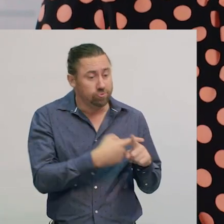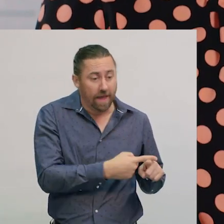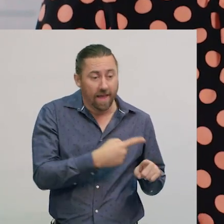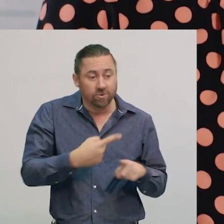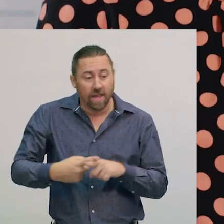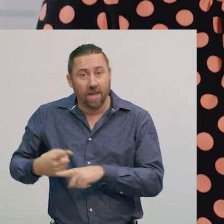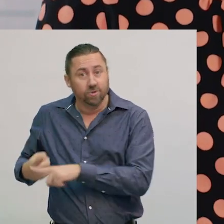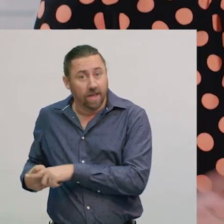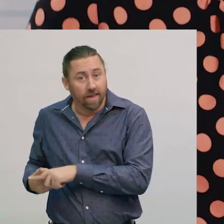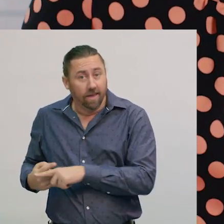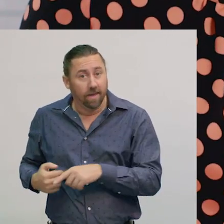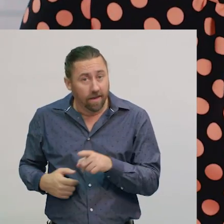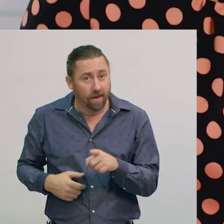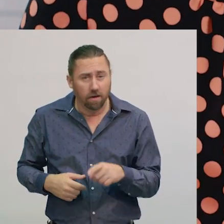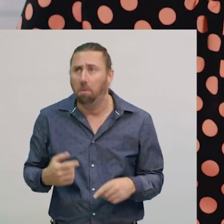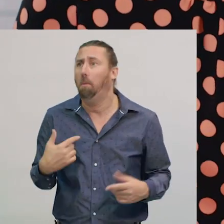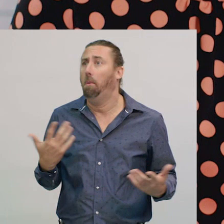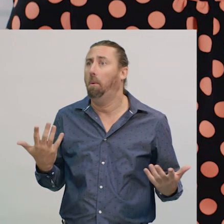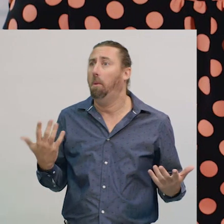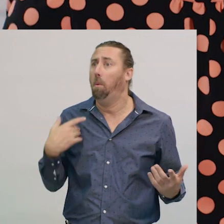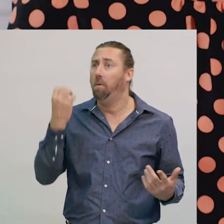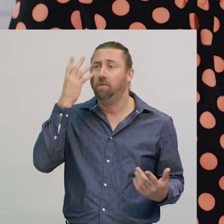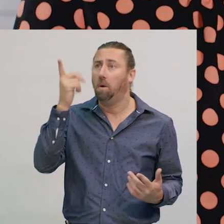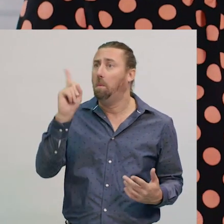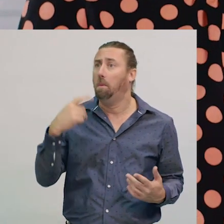Oh, no. What did I forget to do?